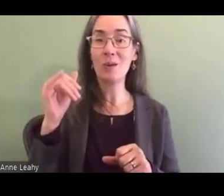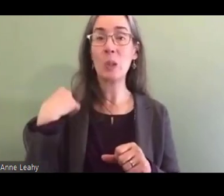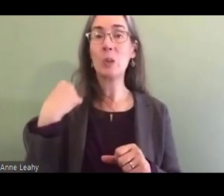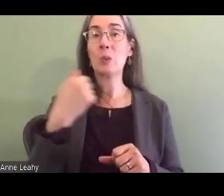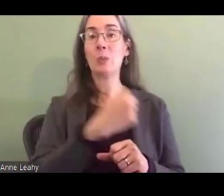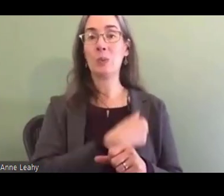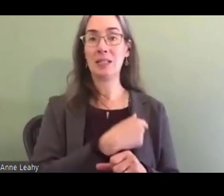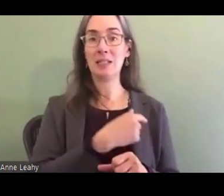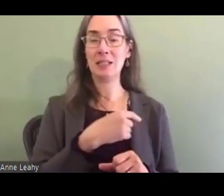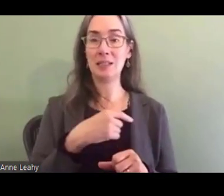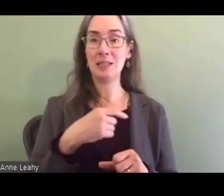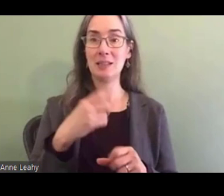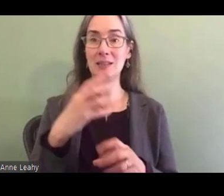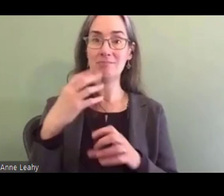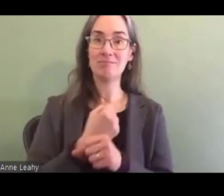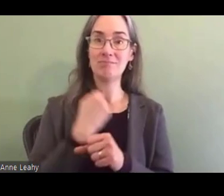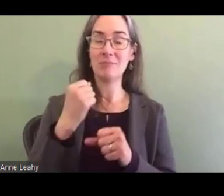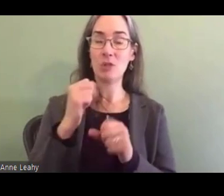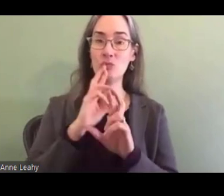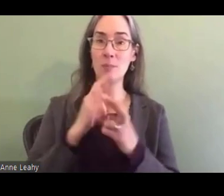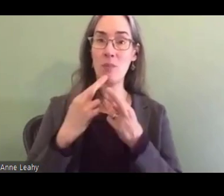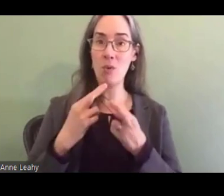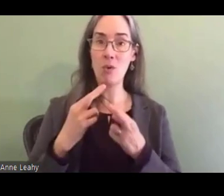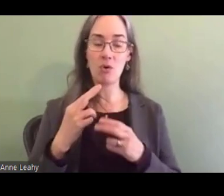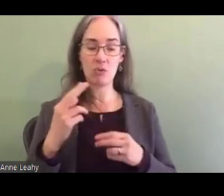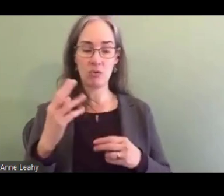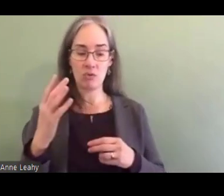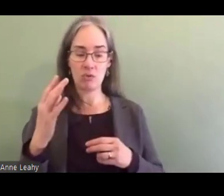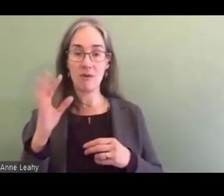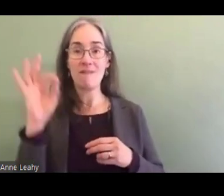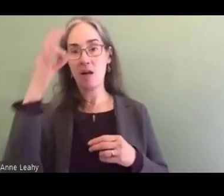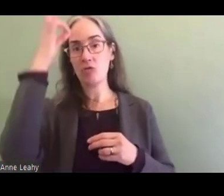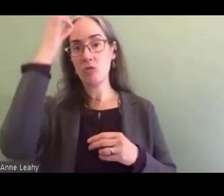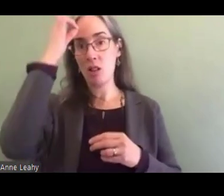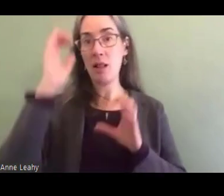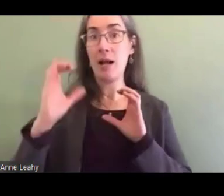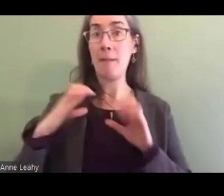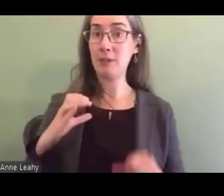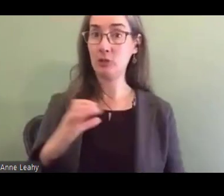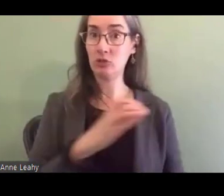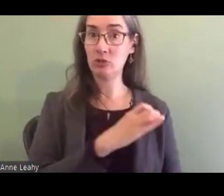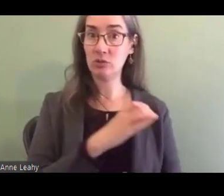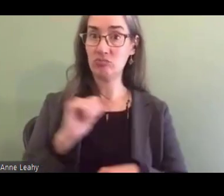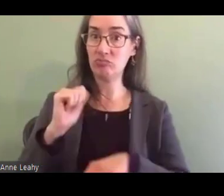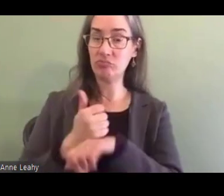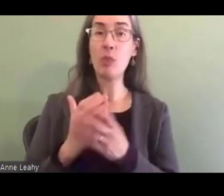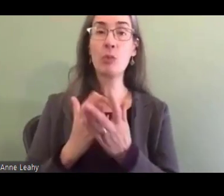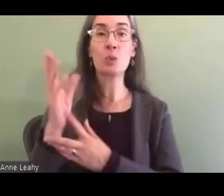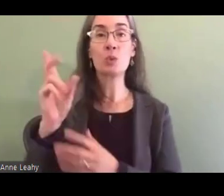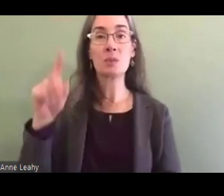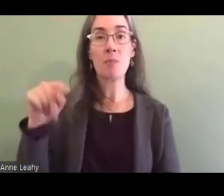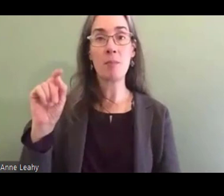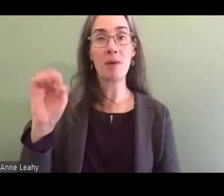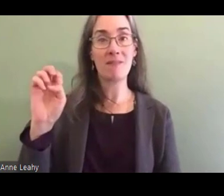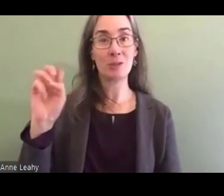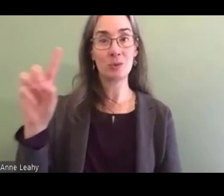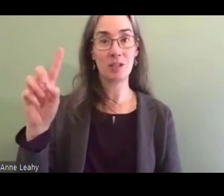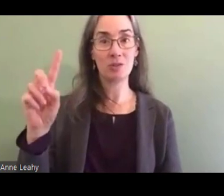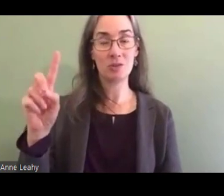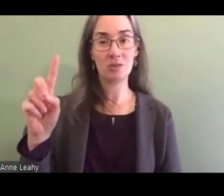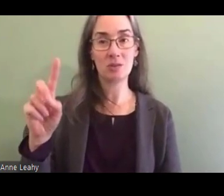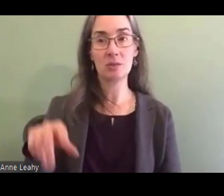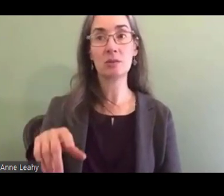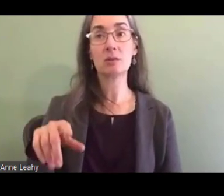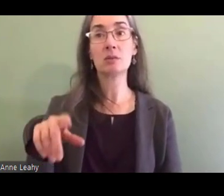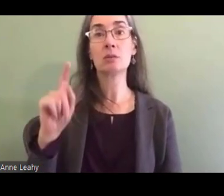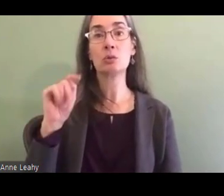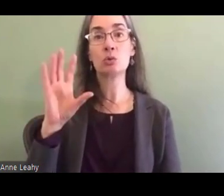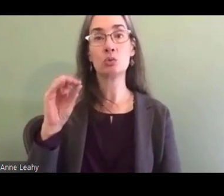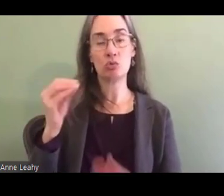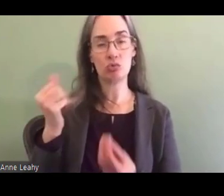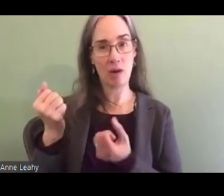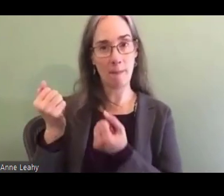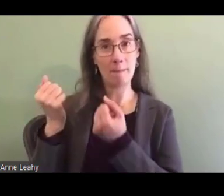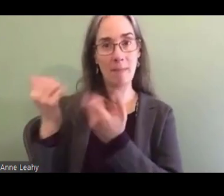we got a report, a federal commission through the Department of Education